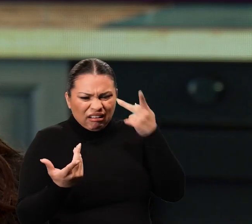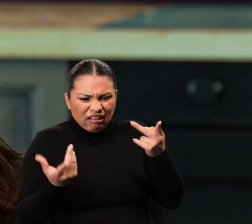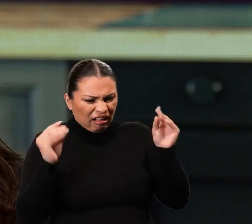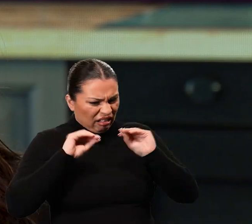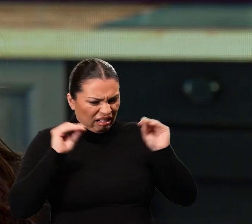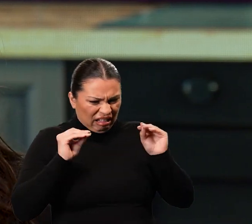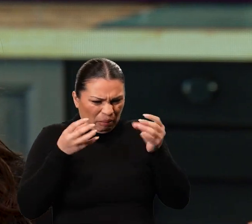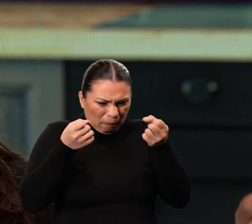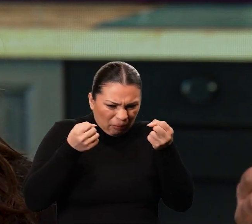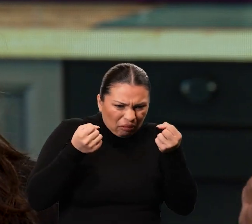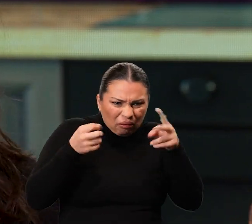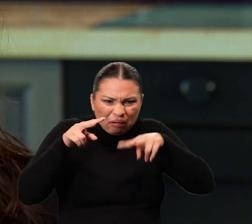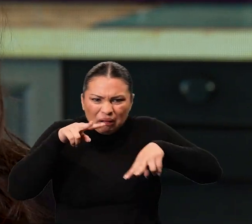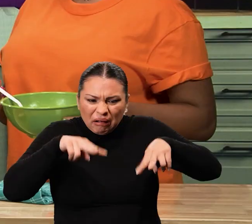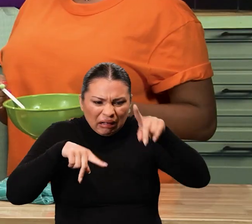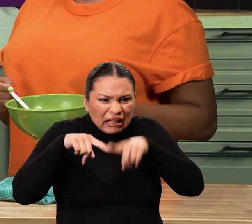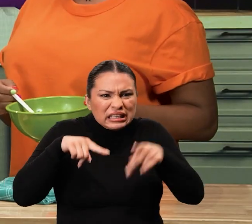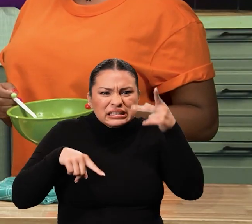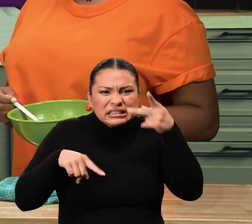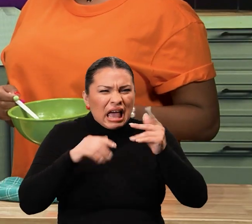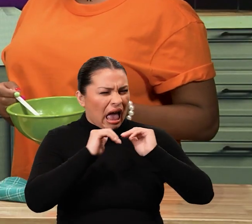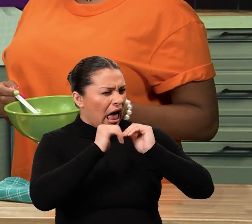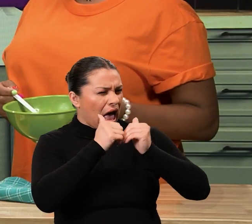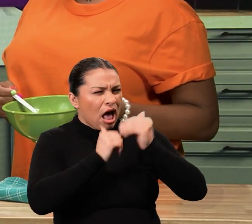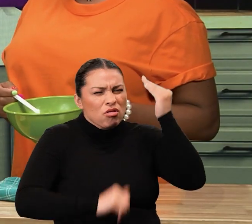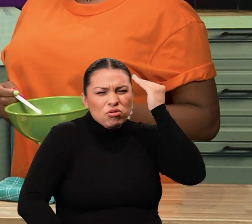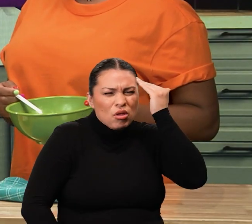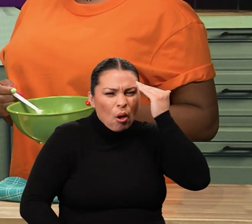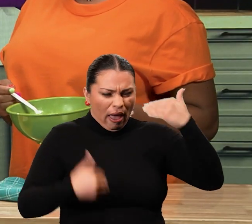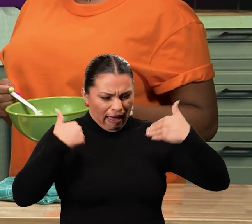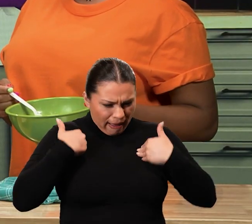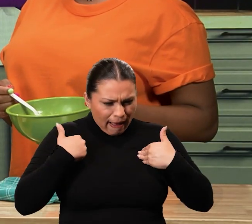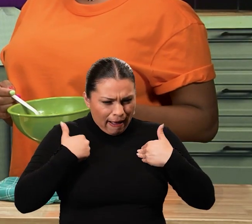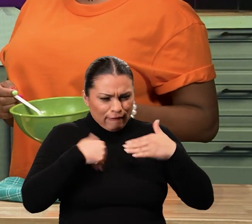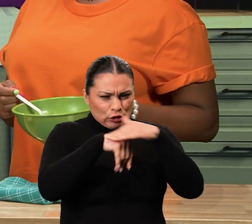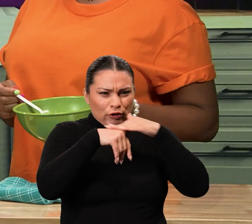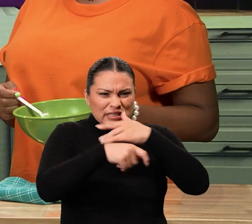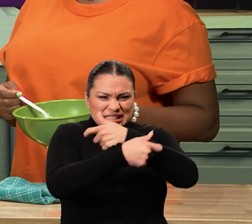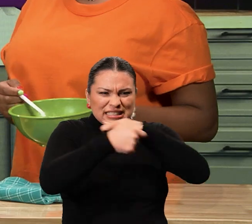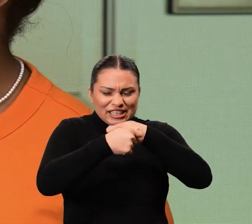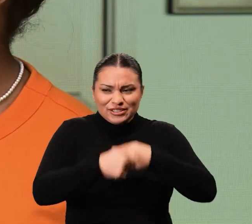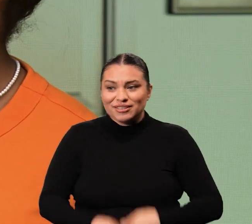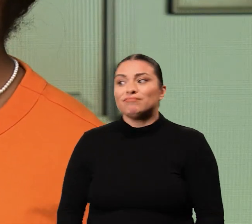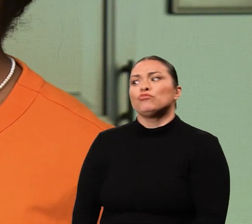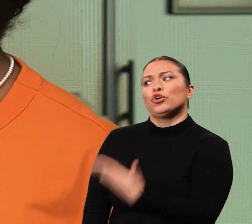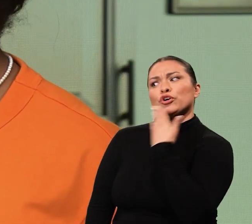But I don't see anything in the milk besides the cereal. How do I know the surface tension is there if I can't see it?